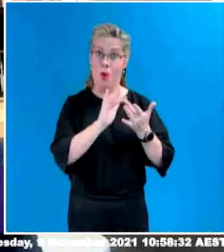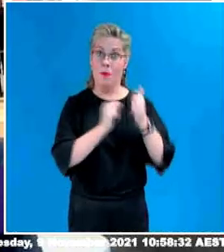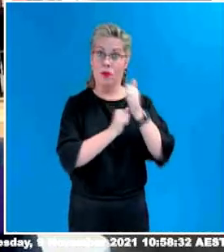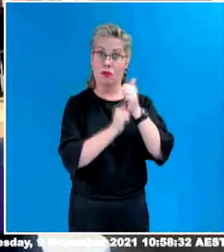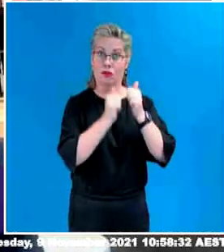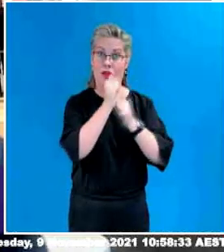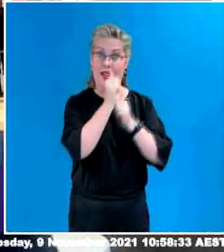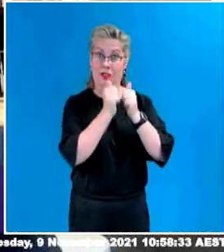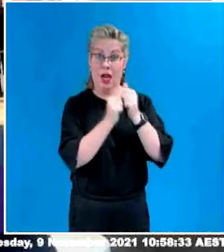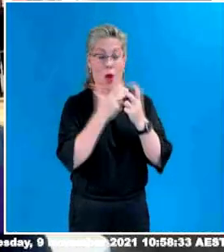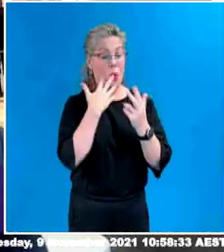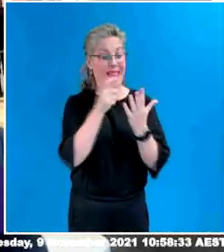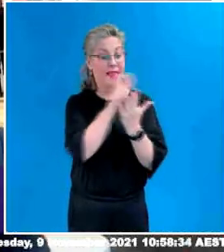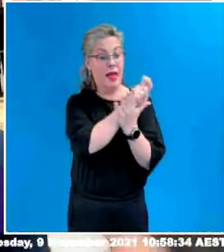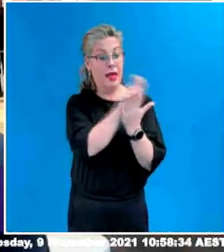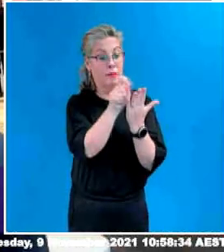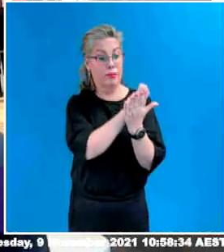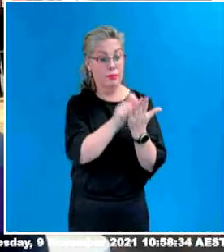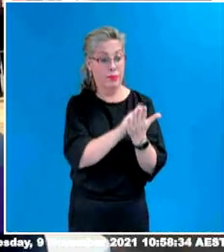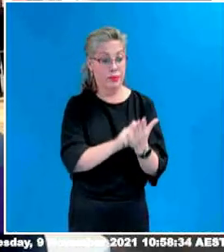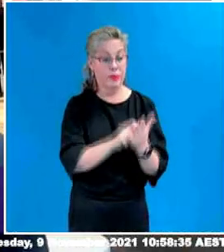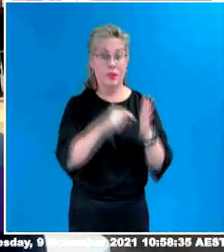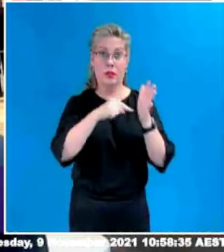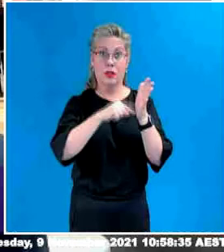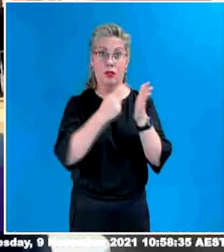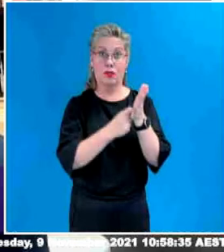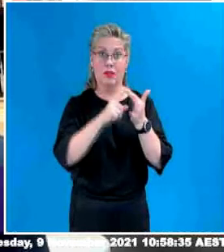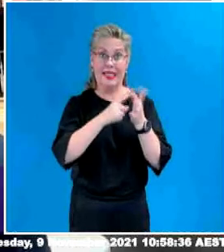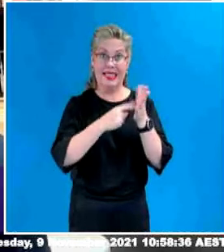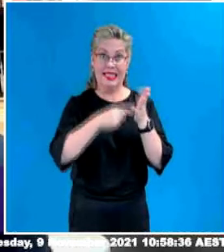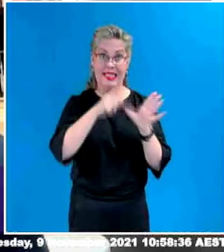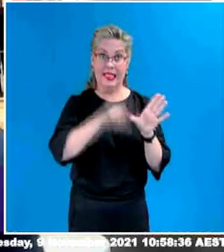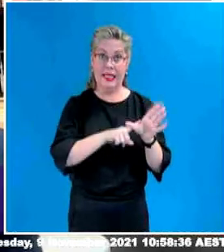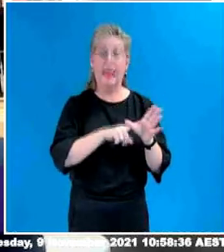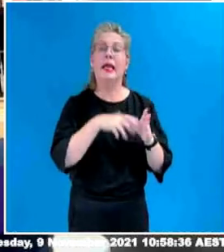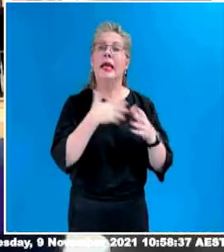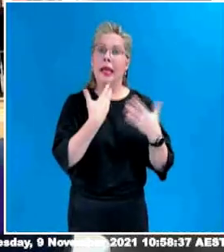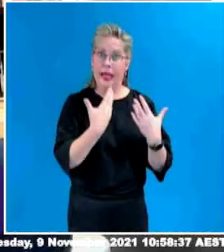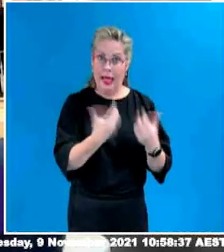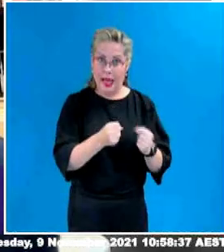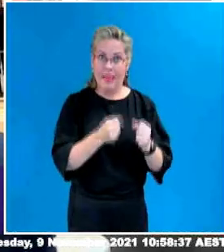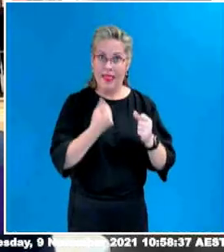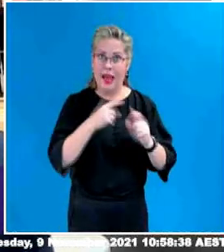treaties are drafted, have this effect and have input from all these bodies.